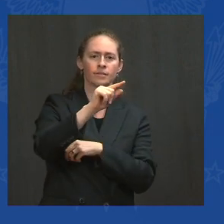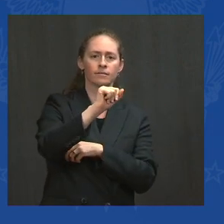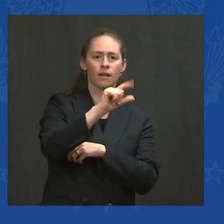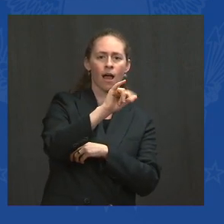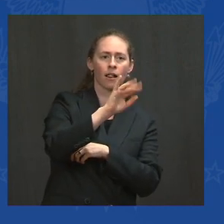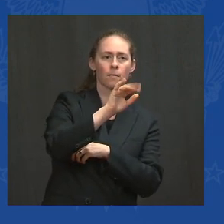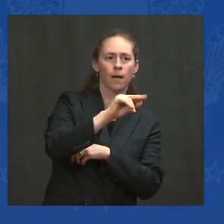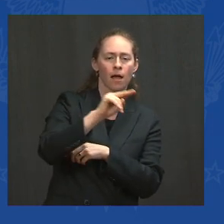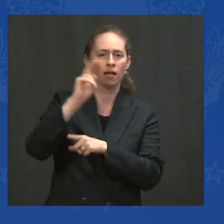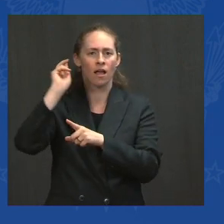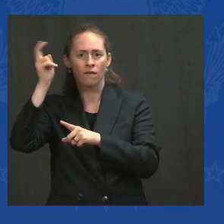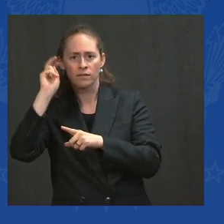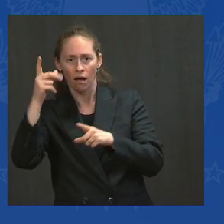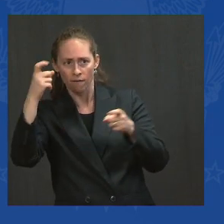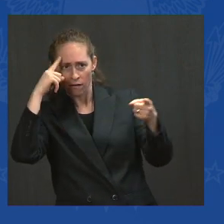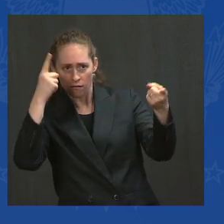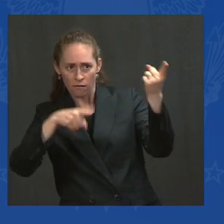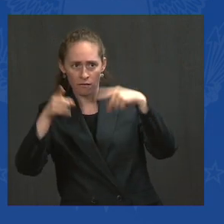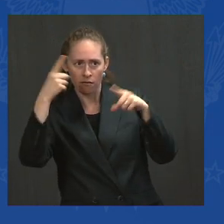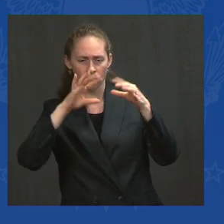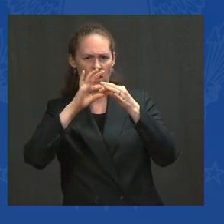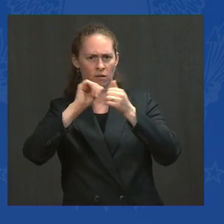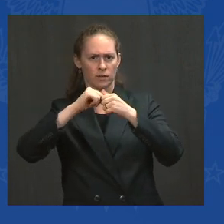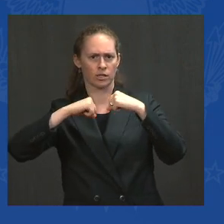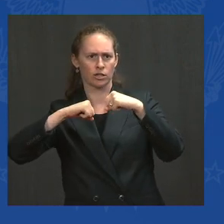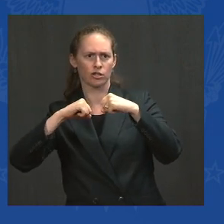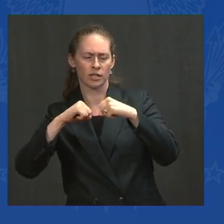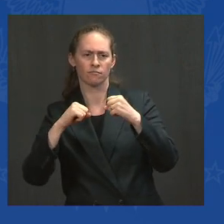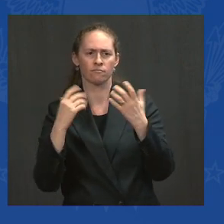National Security Forces and the Afghan government.